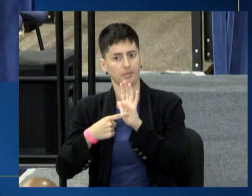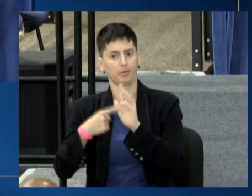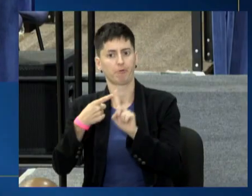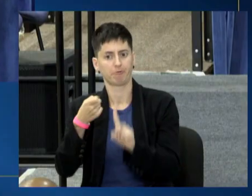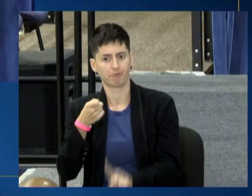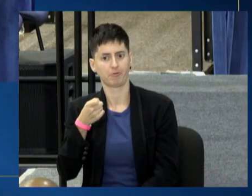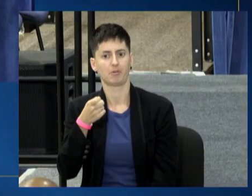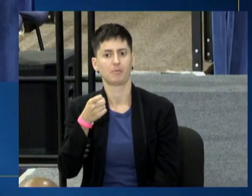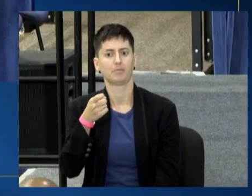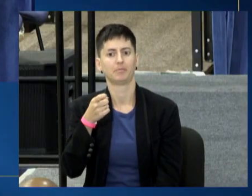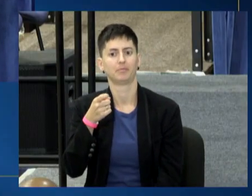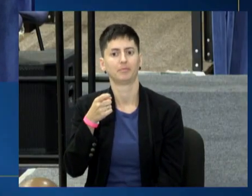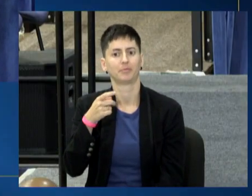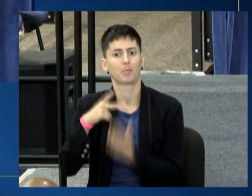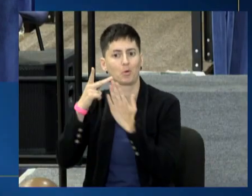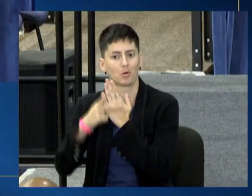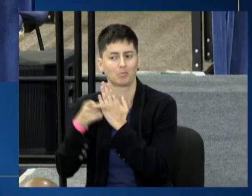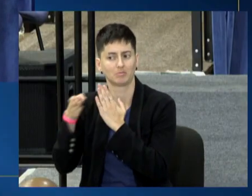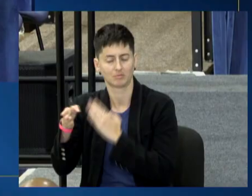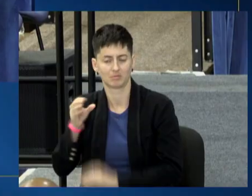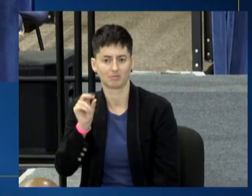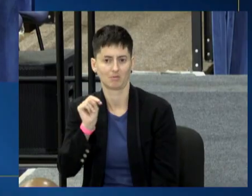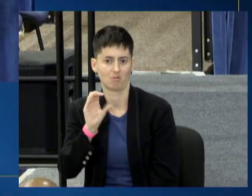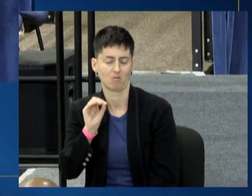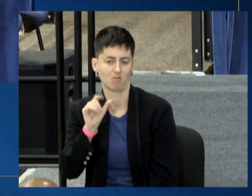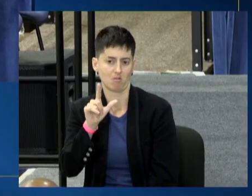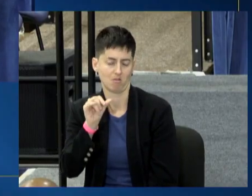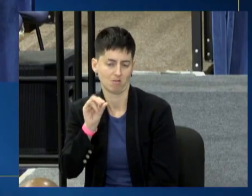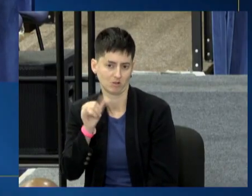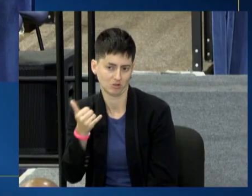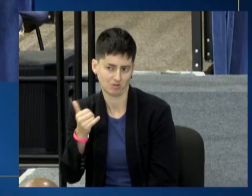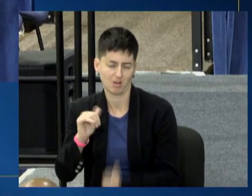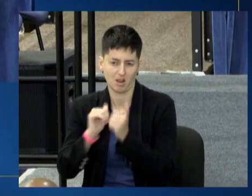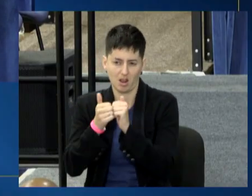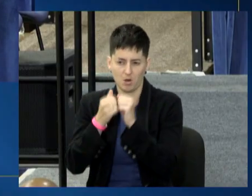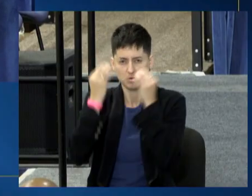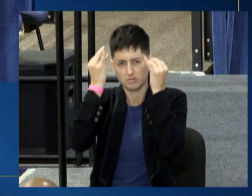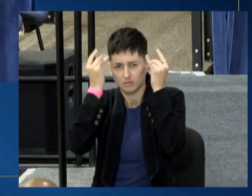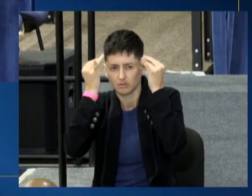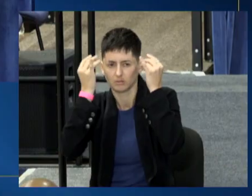building the best data sets that we possibly can going forward? The best being the most relevant,